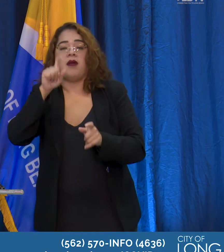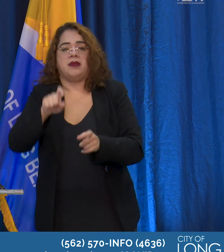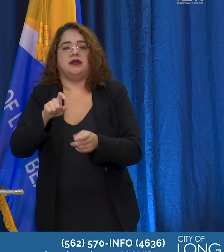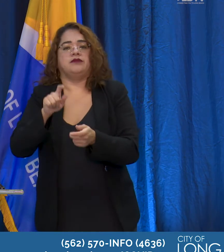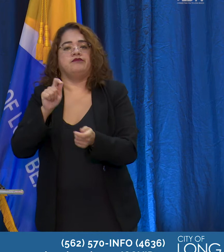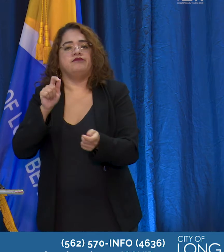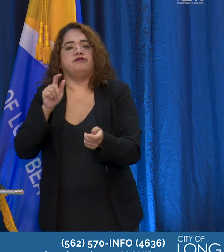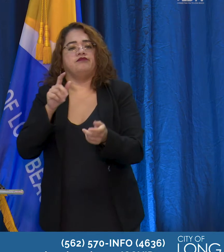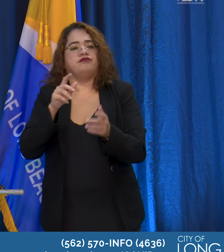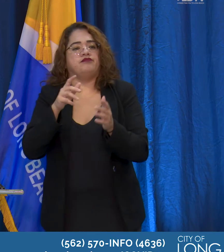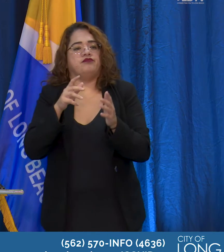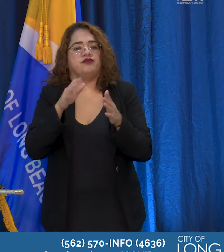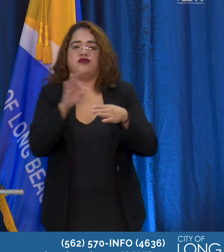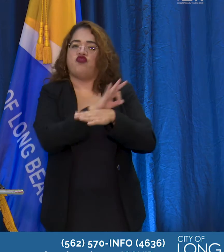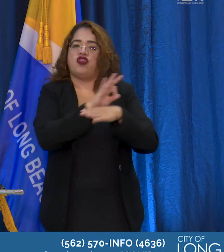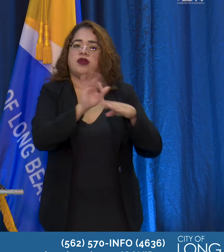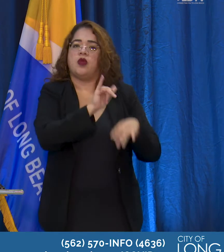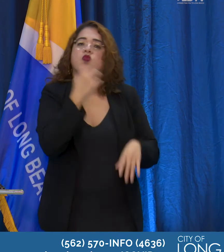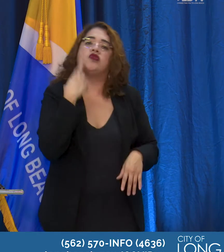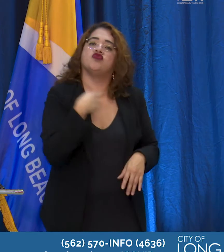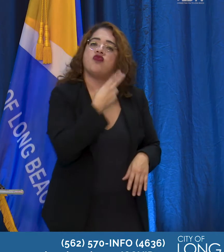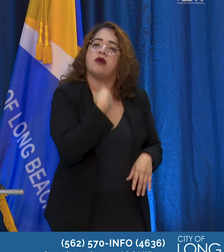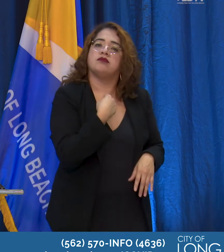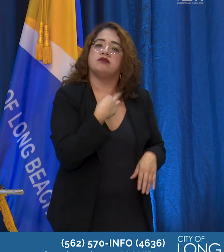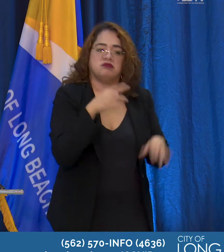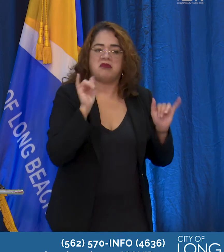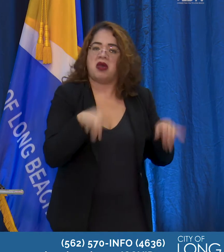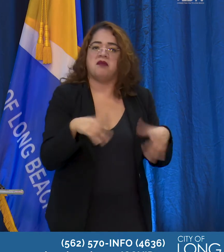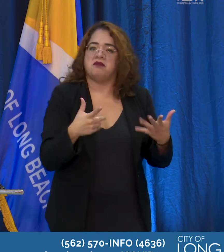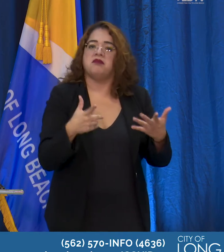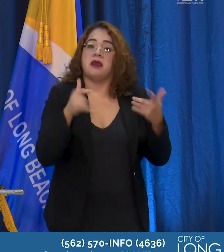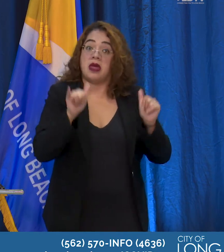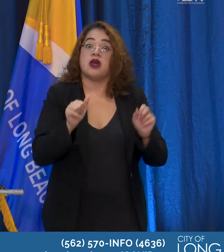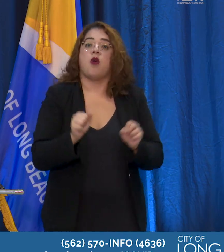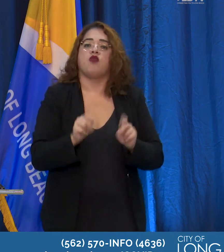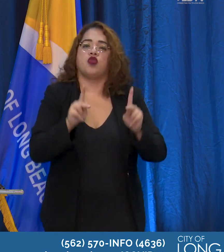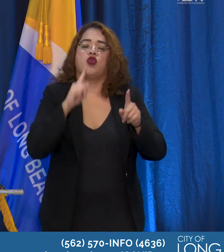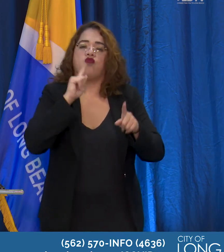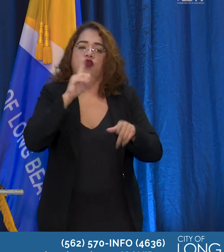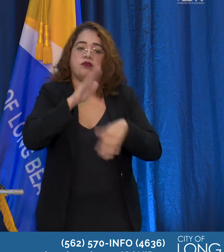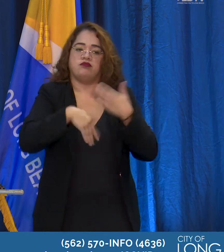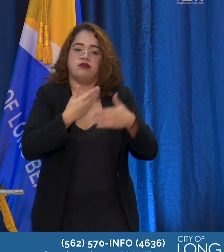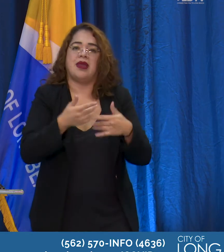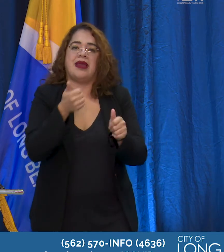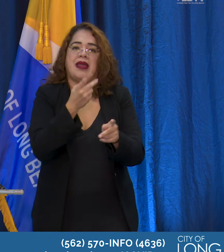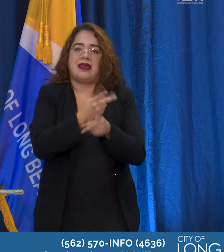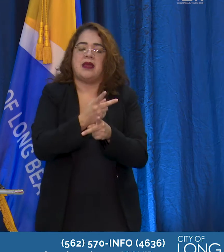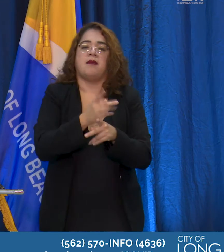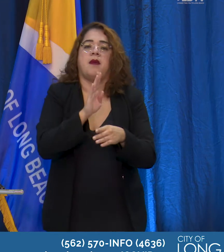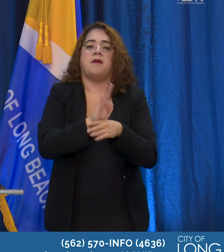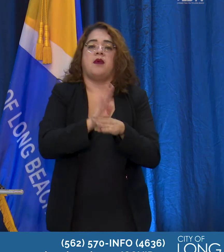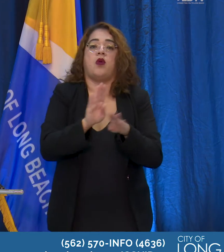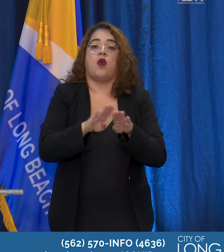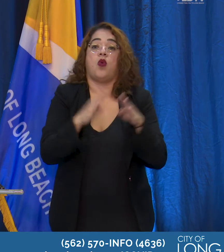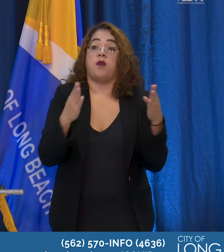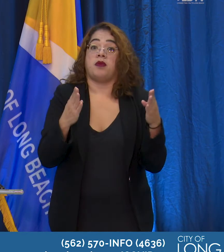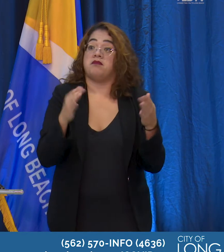for the any of this opportunity to be able to move through. Thank you Kelly. That will conclude questions.